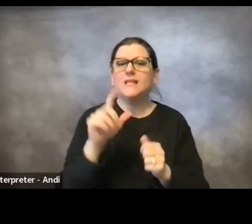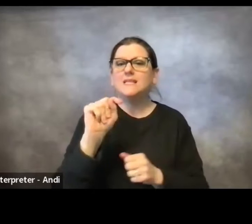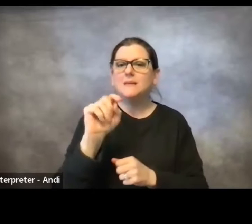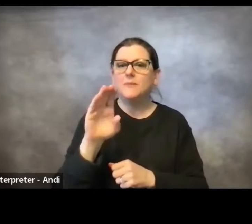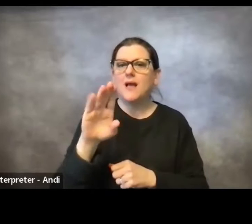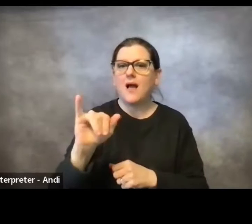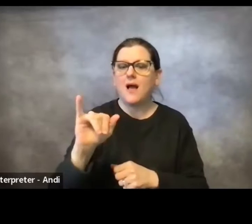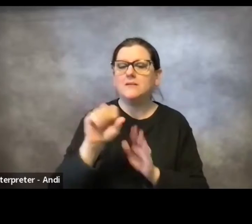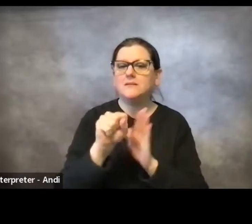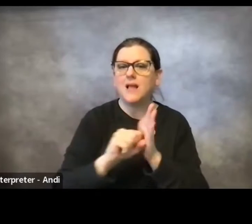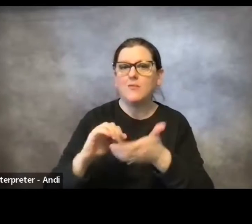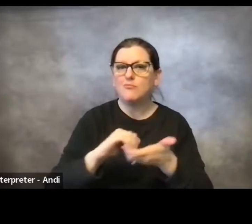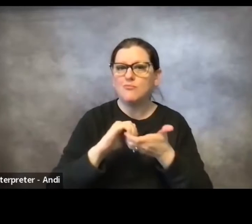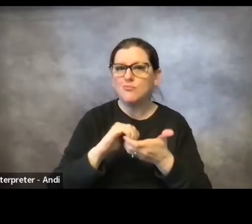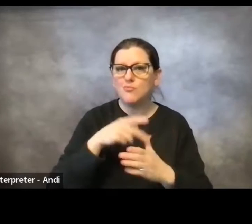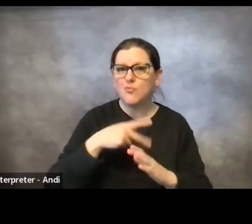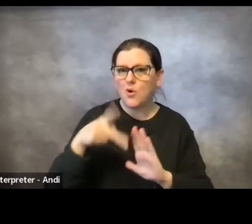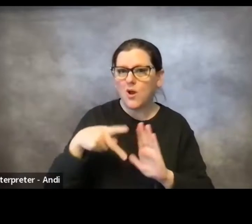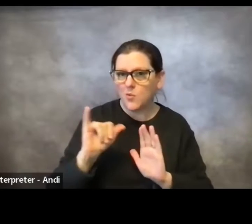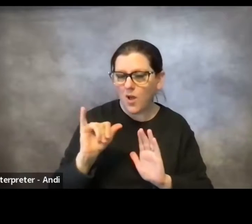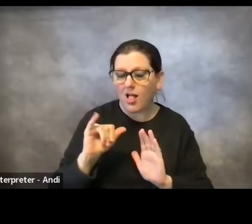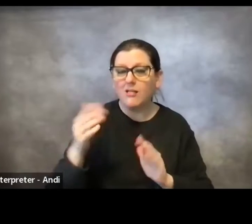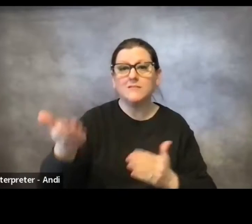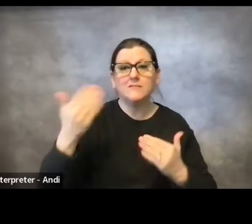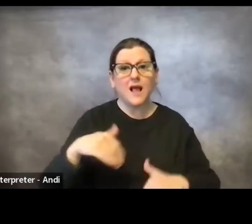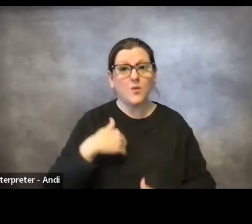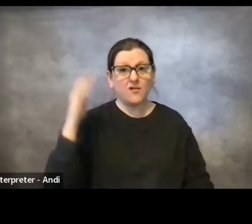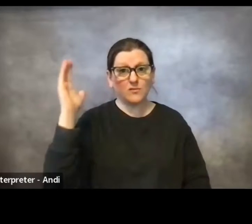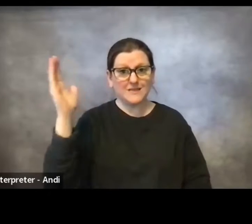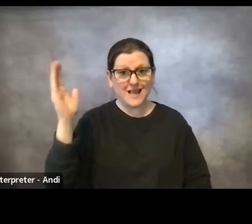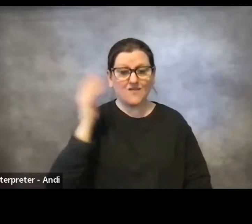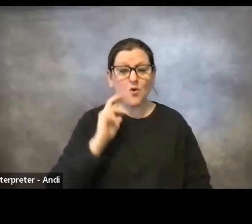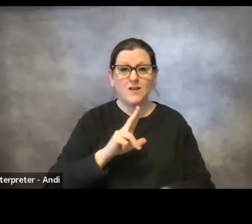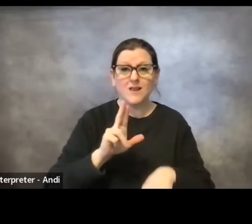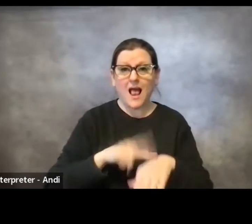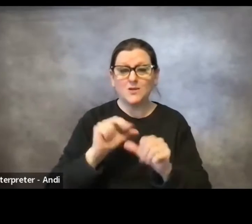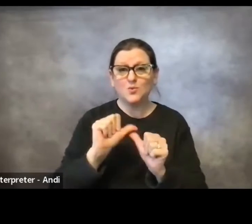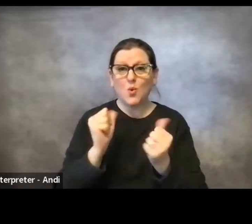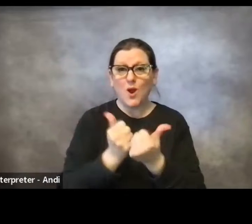well. So next up we have presenting from the National Association of State Head Injury